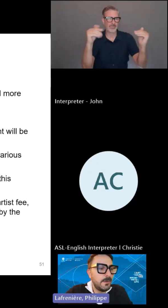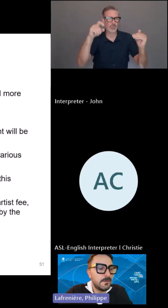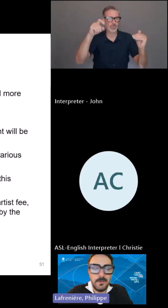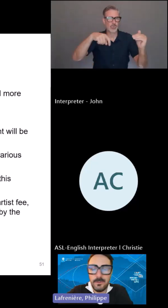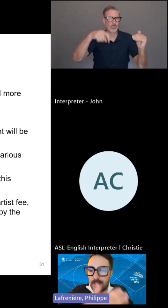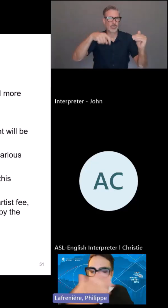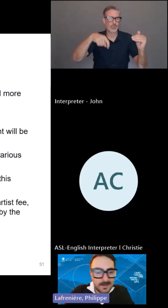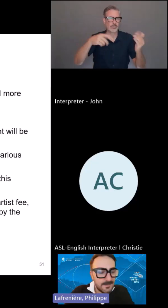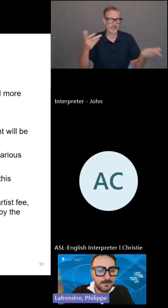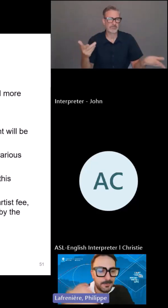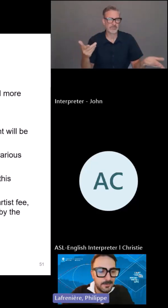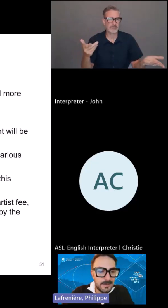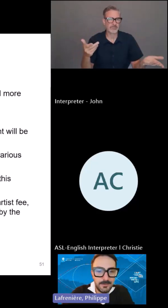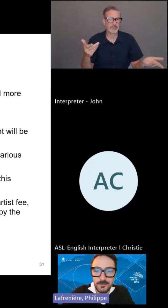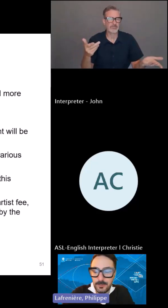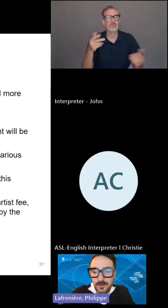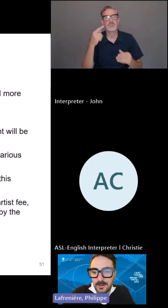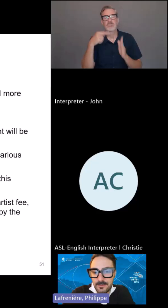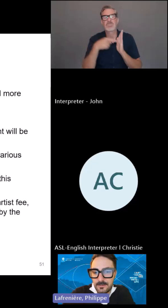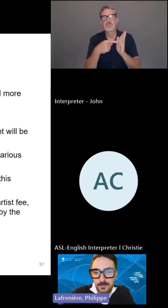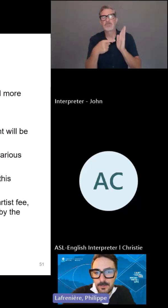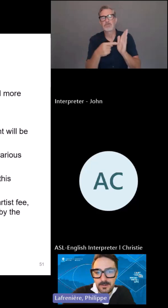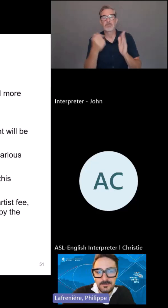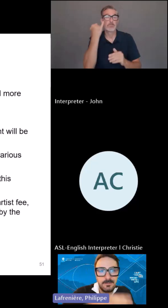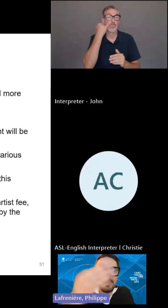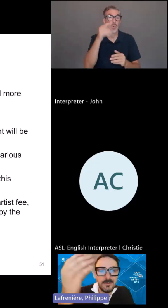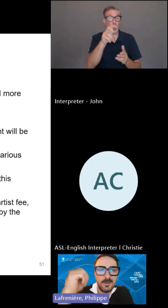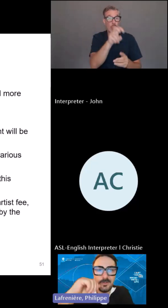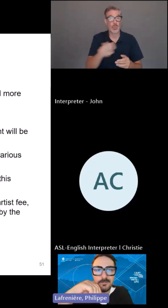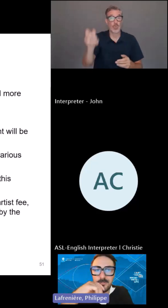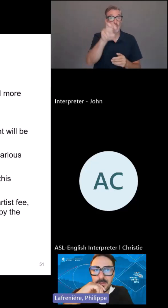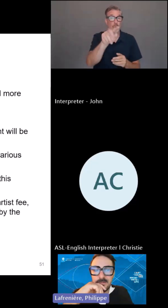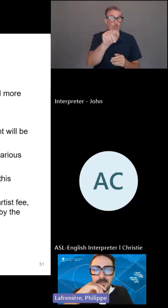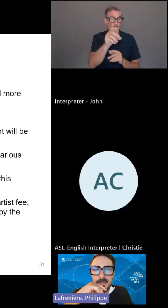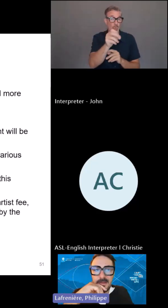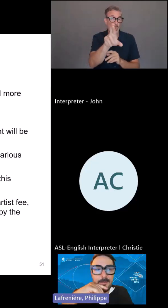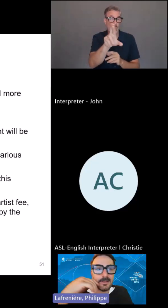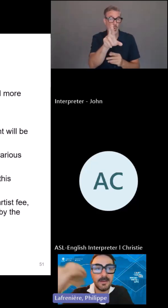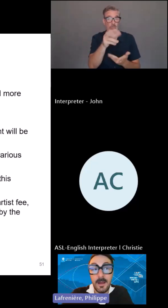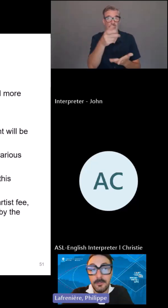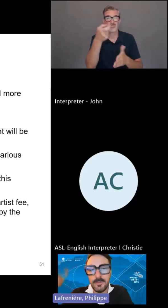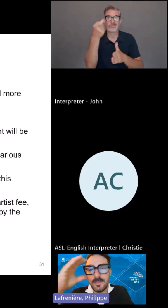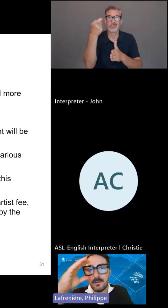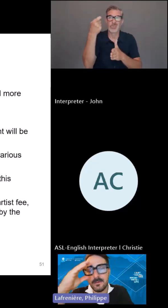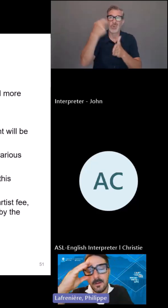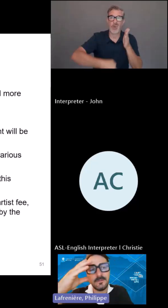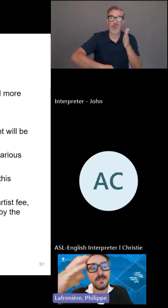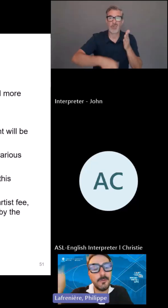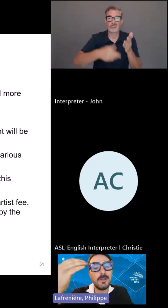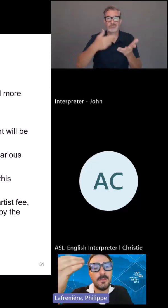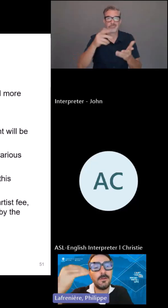So as an example, if a tour costs an applicant $100,000, then really they're